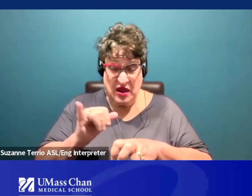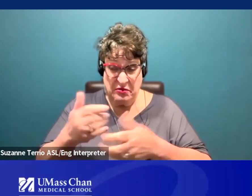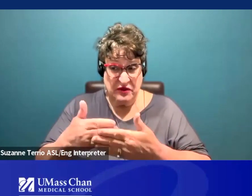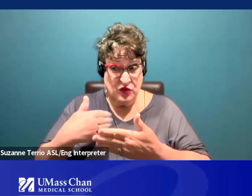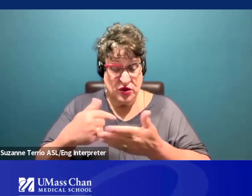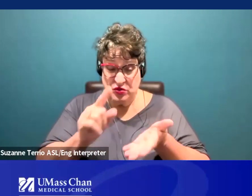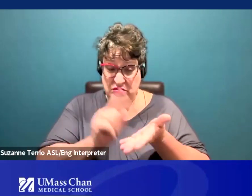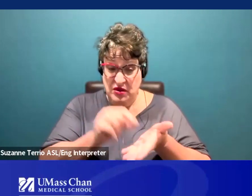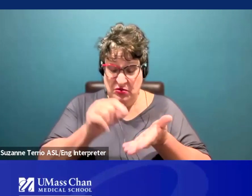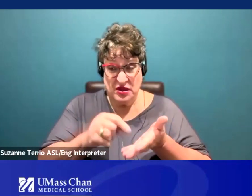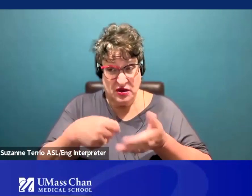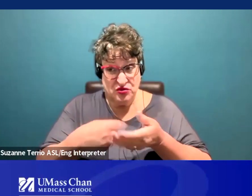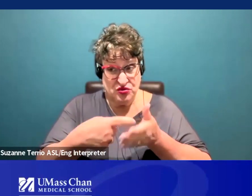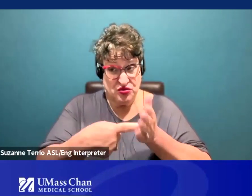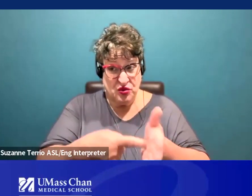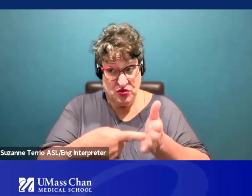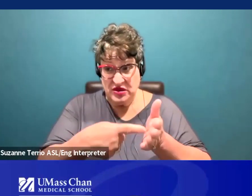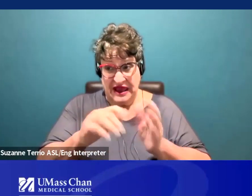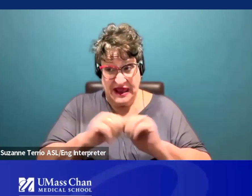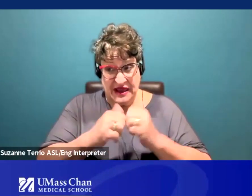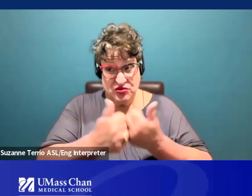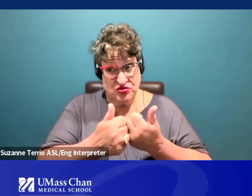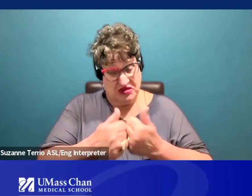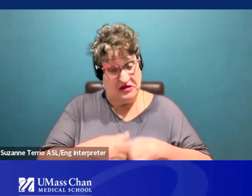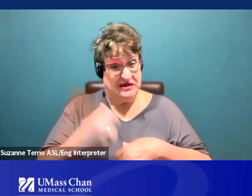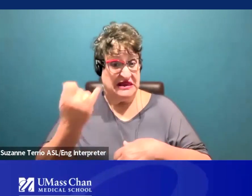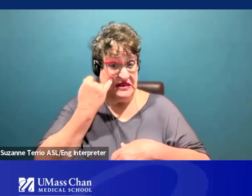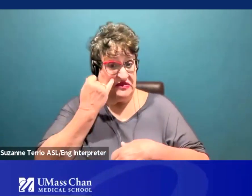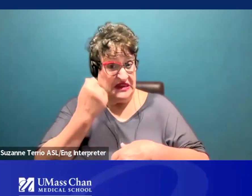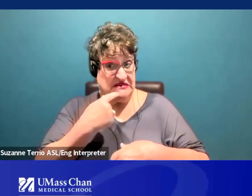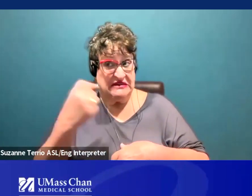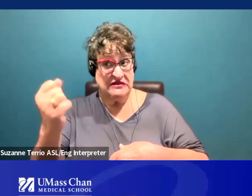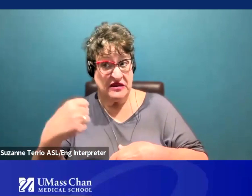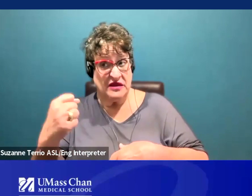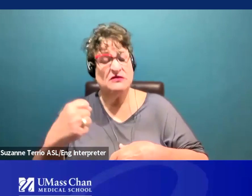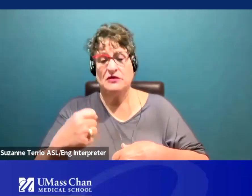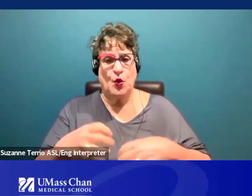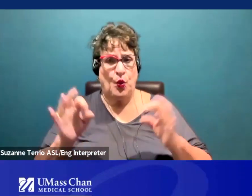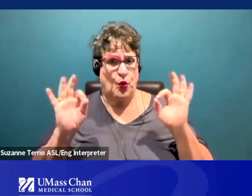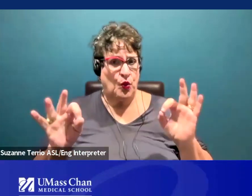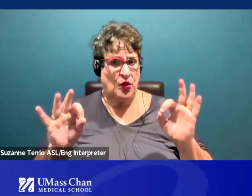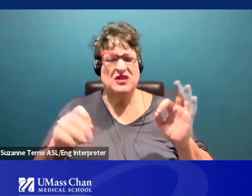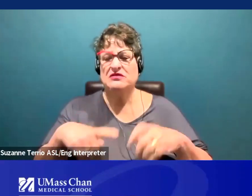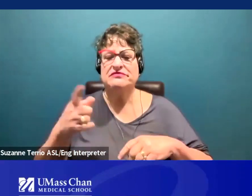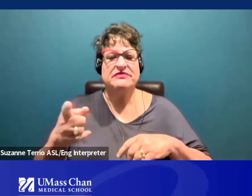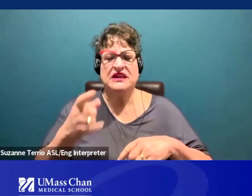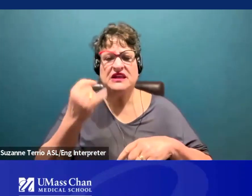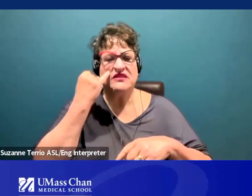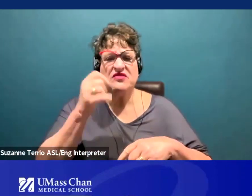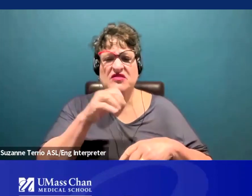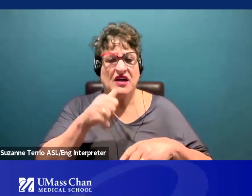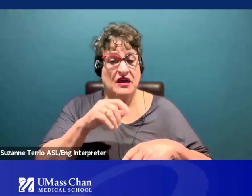that's also a great sign. If not, then you might want to find a different evaluator who is more willing to work with